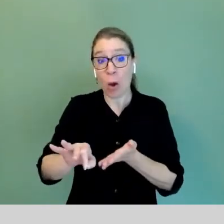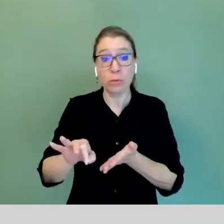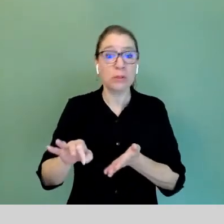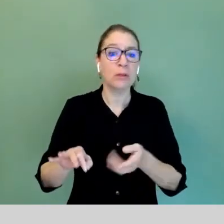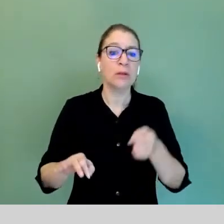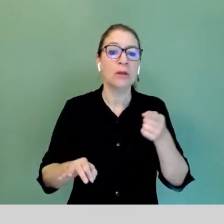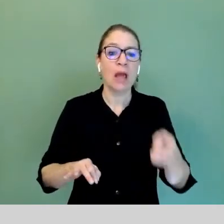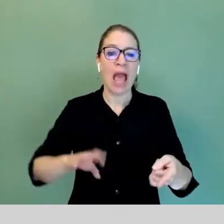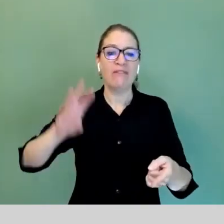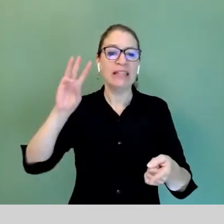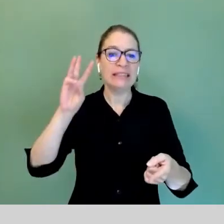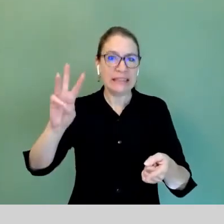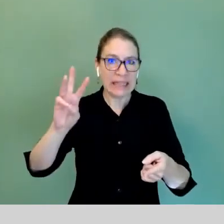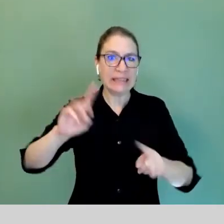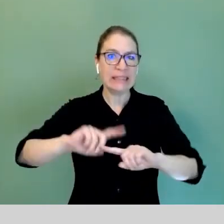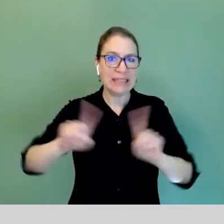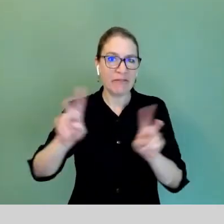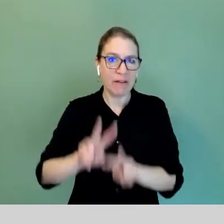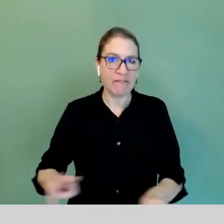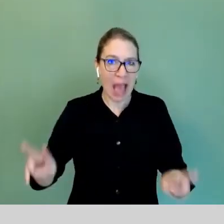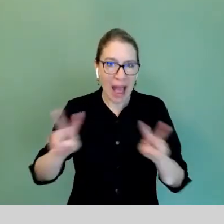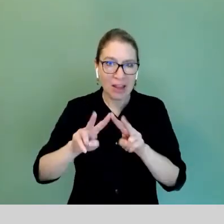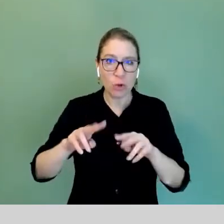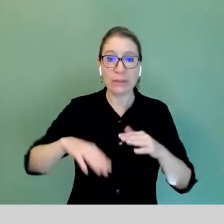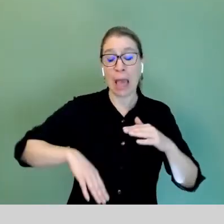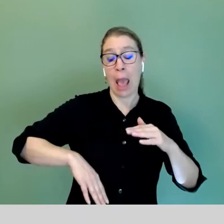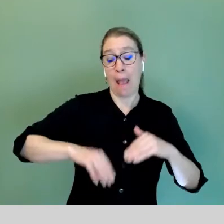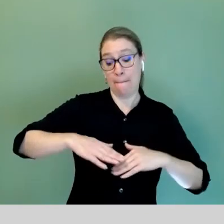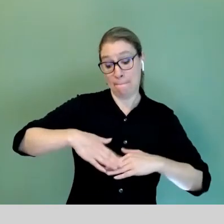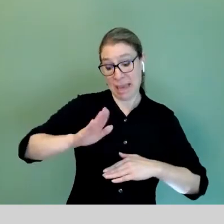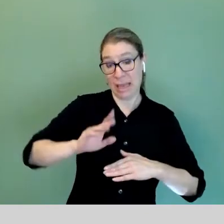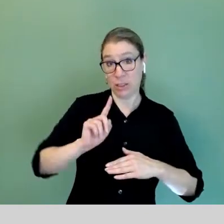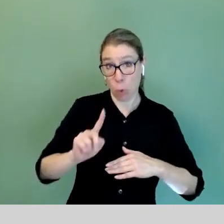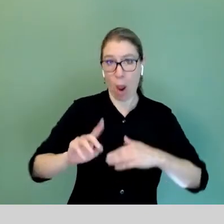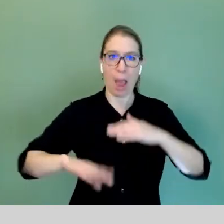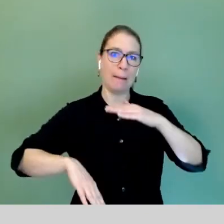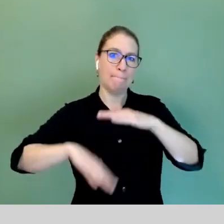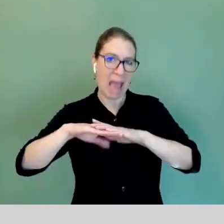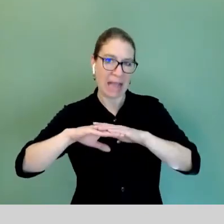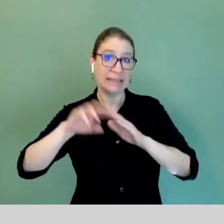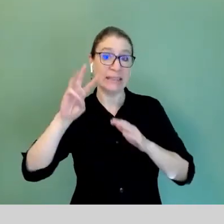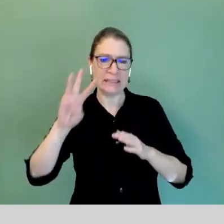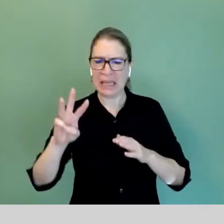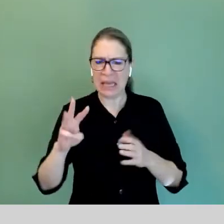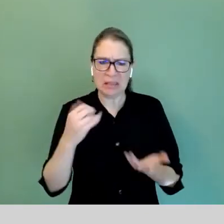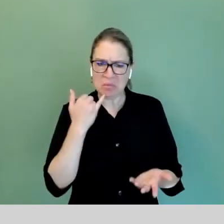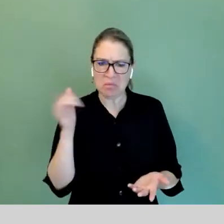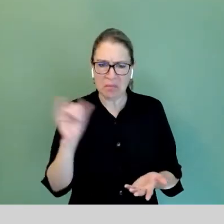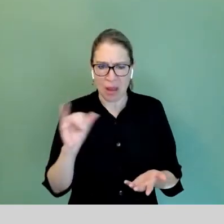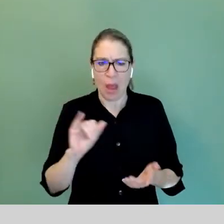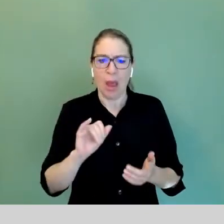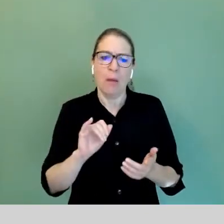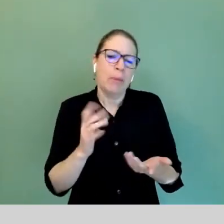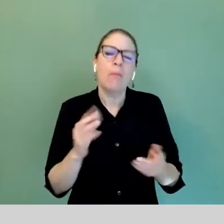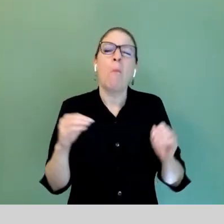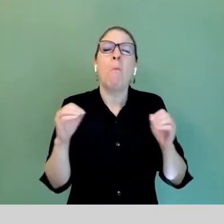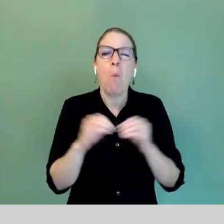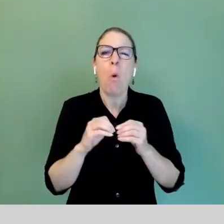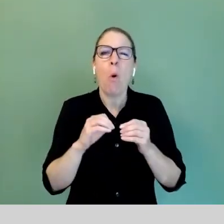it shows me I have six distinct values, the min is one, the max is six. So it was very similar to what we just seen, but a lot more comprehensive.